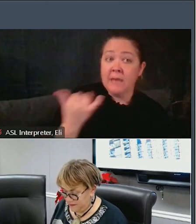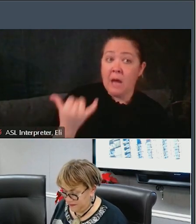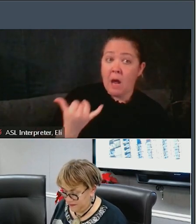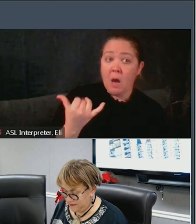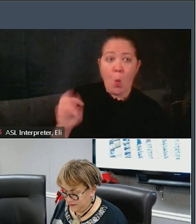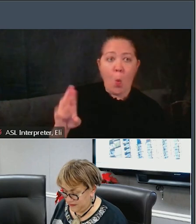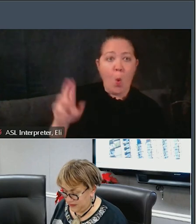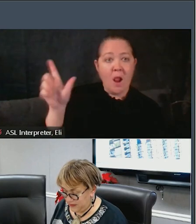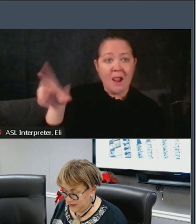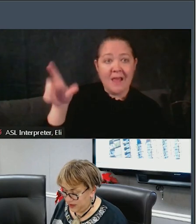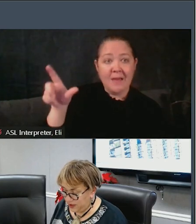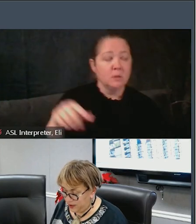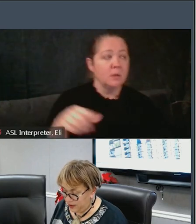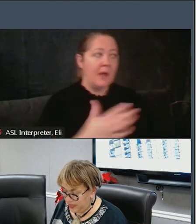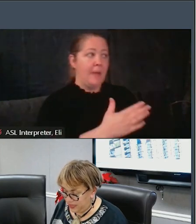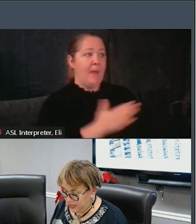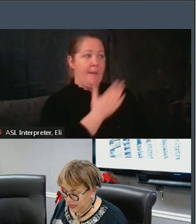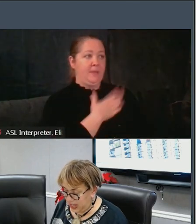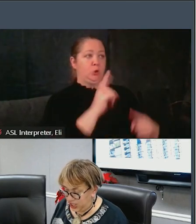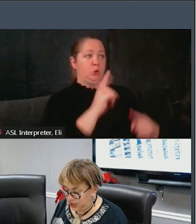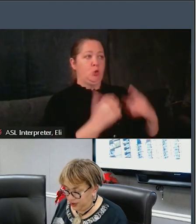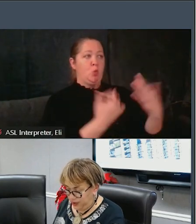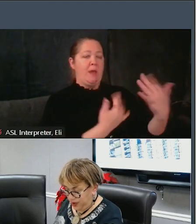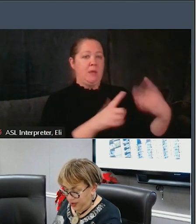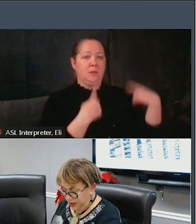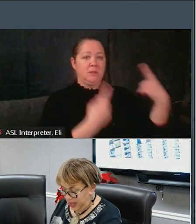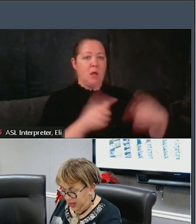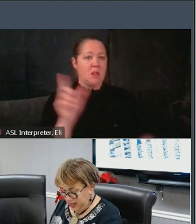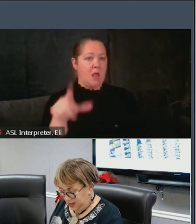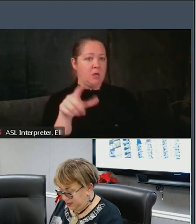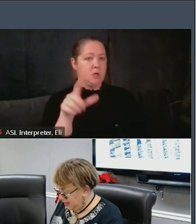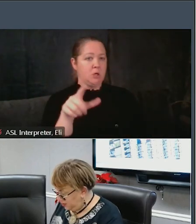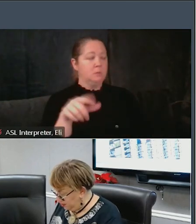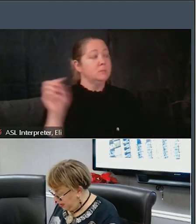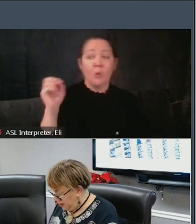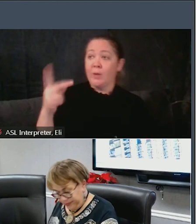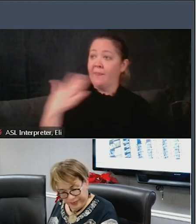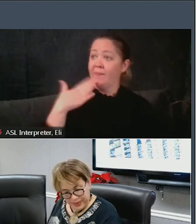I'm happy to wait and put the date. Okay. Thank you. Okay. Now did I do Diana Turner?